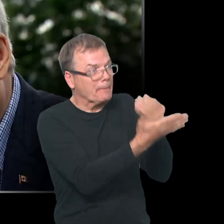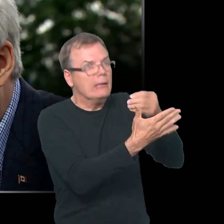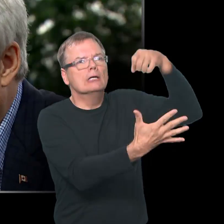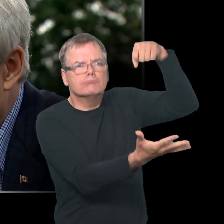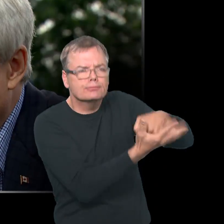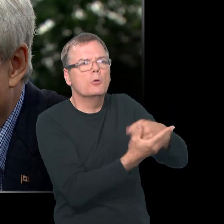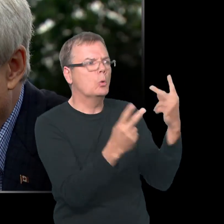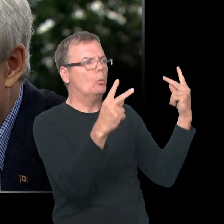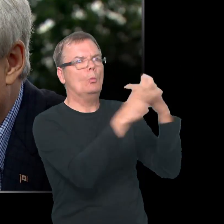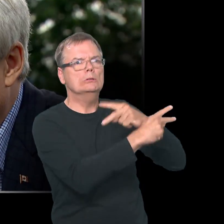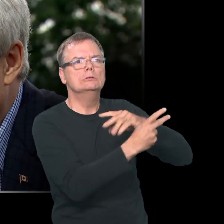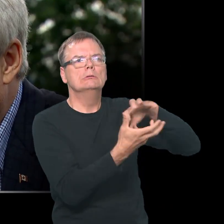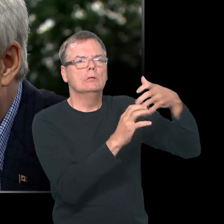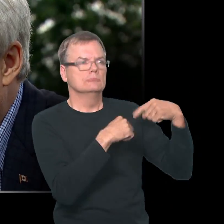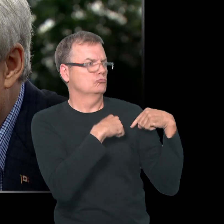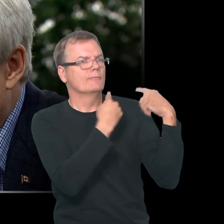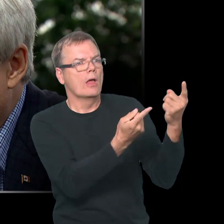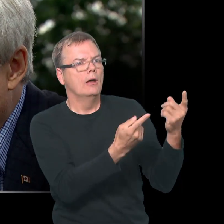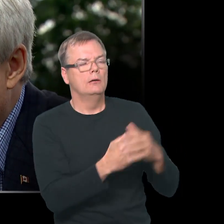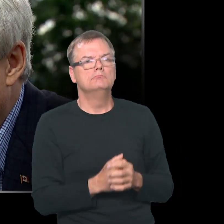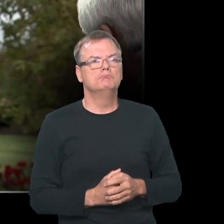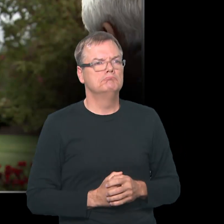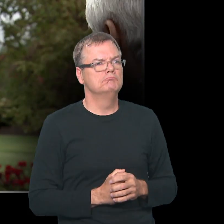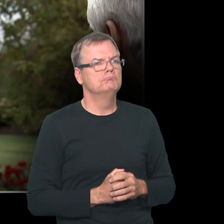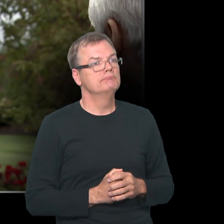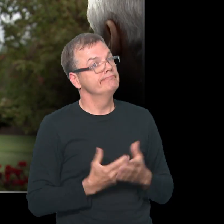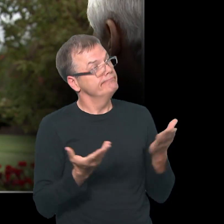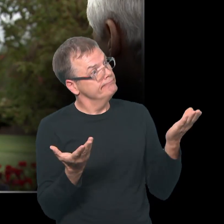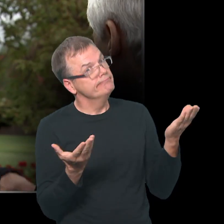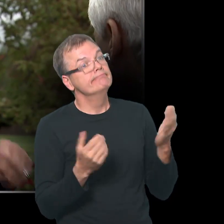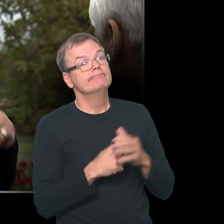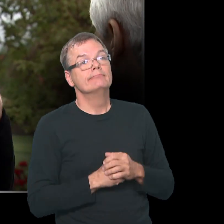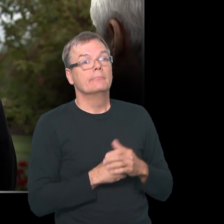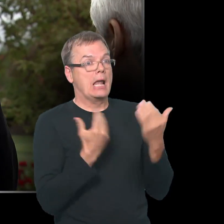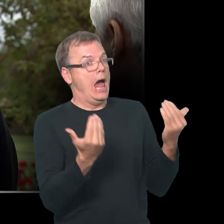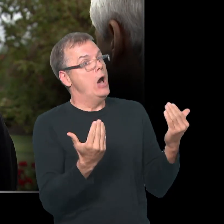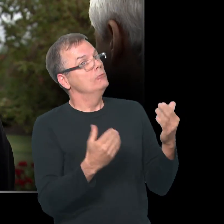Now, within a month, two months, we had the big crash. We had the big crash. We were definitely in one of the worst recessions